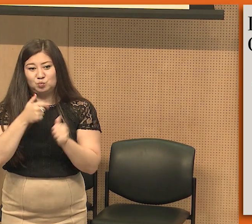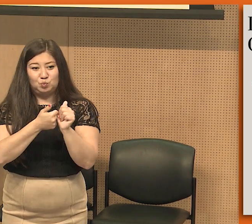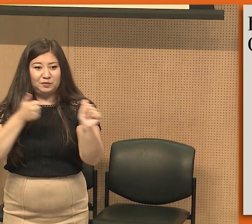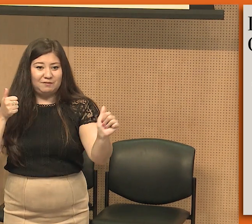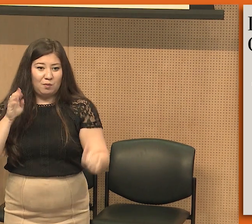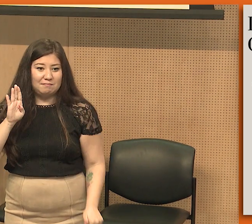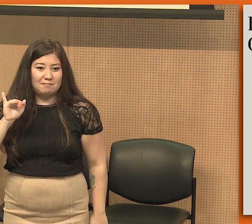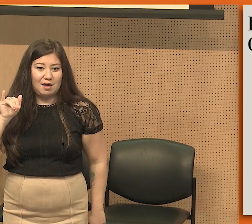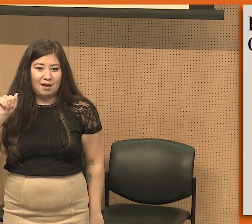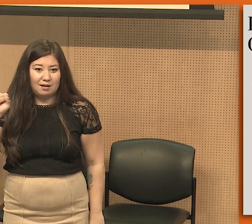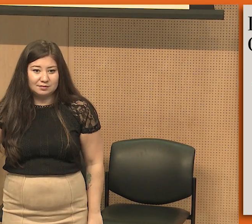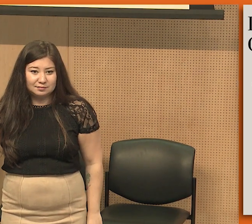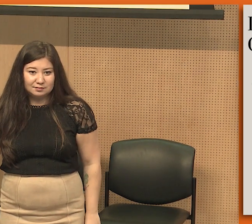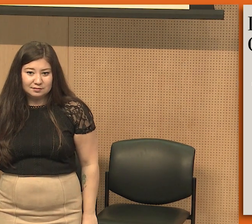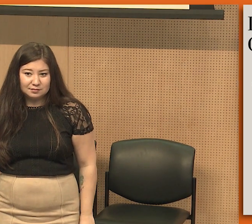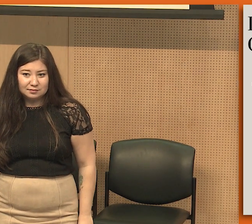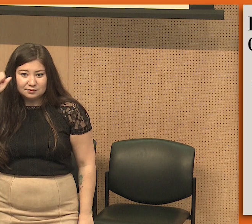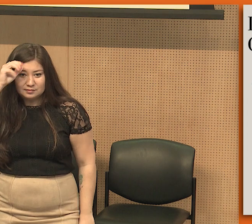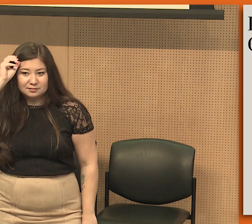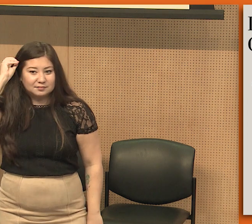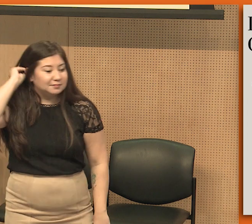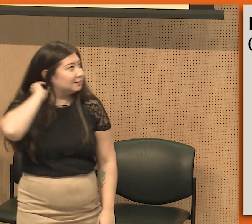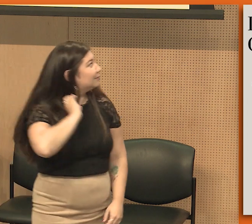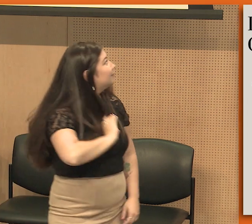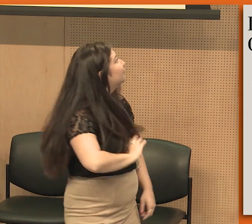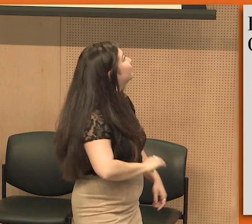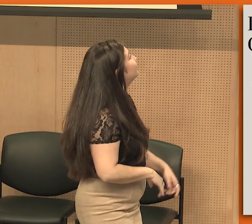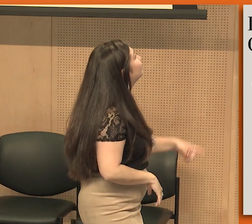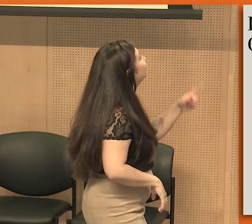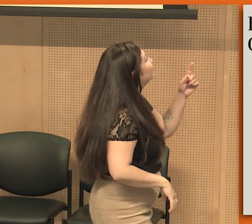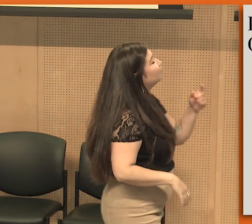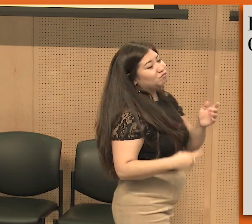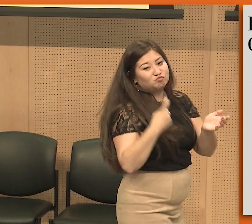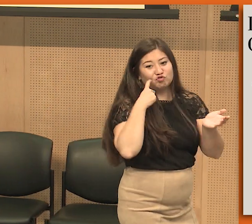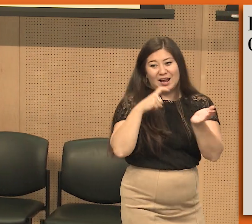Probably one of the most important things you can do today is to avoid bias.